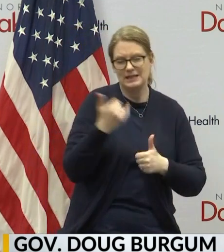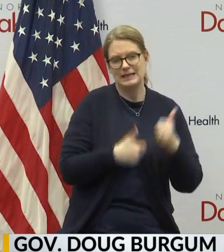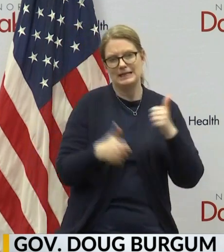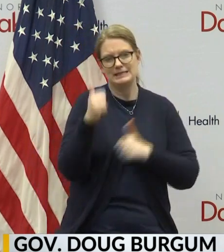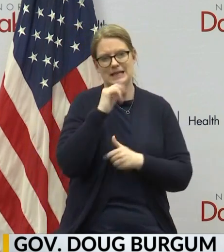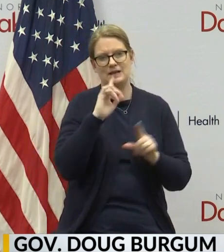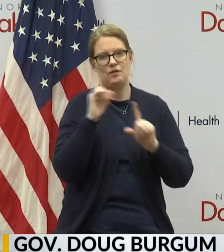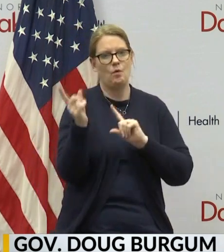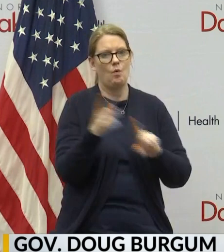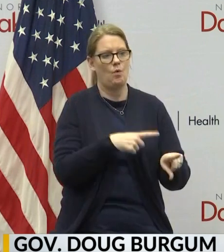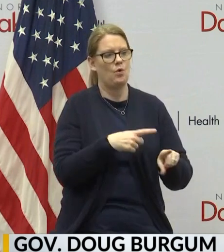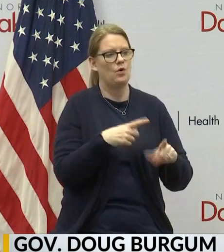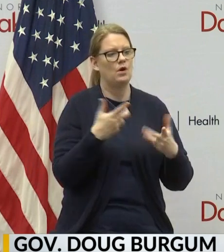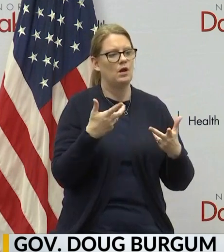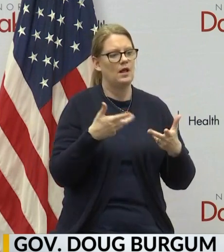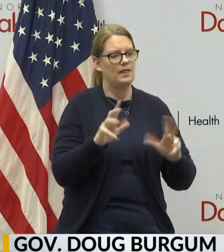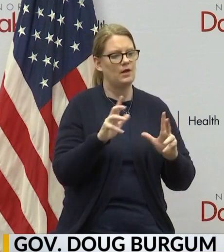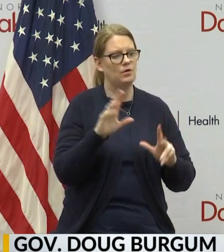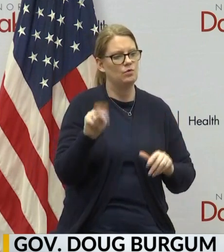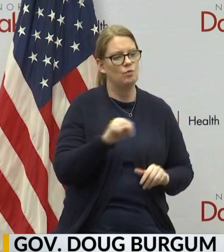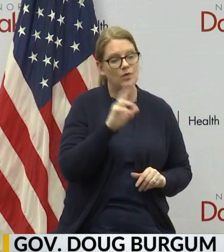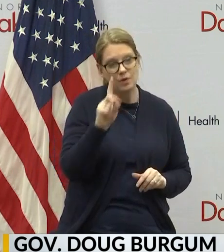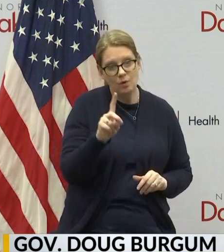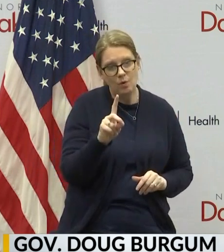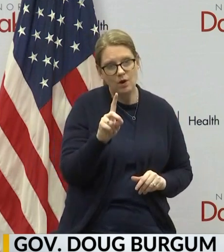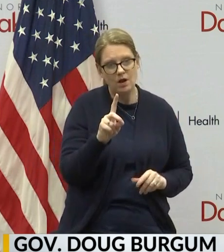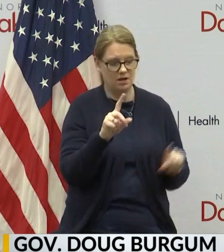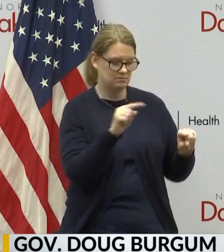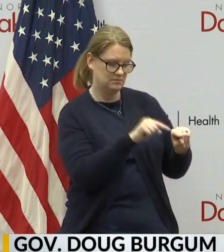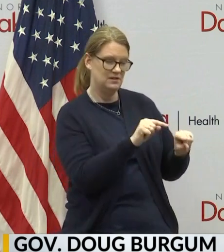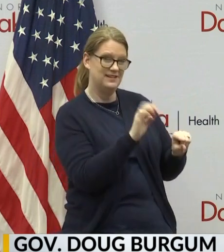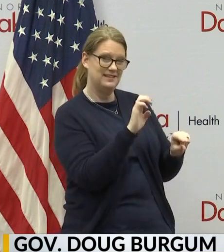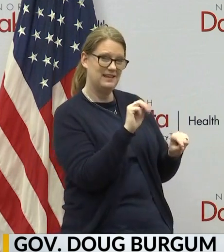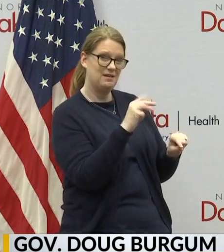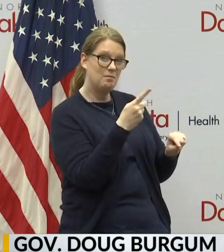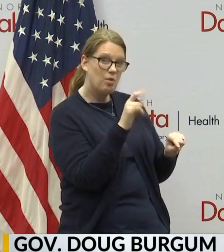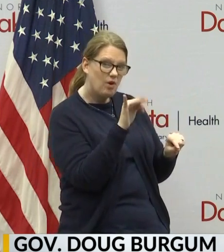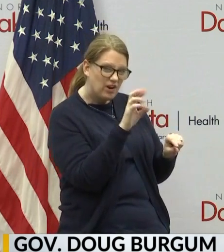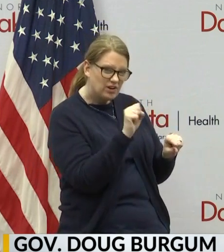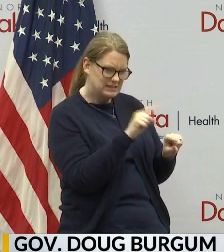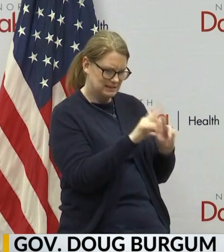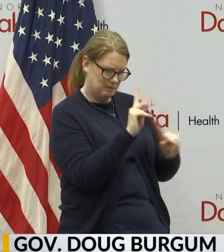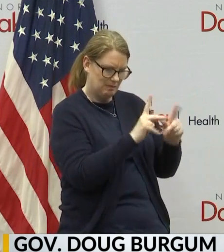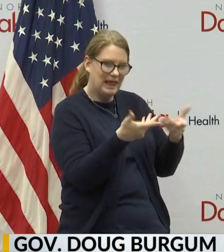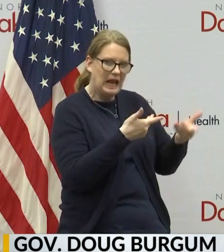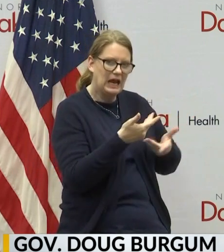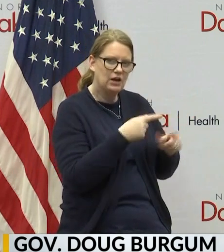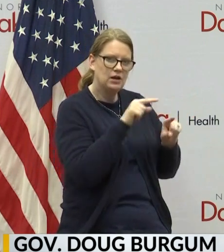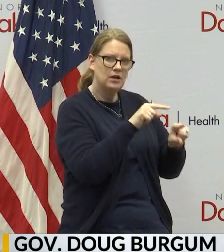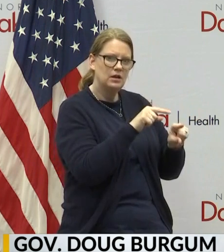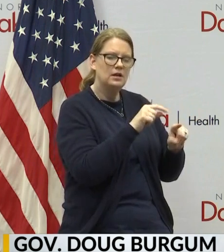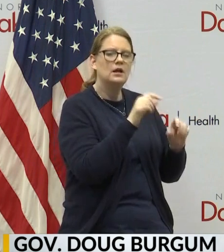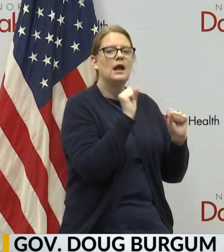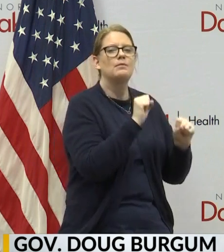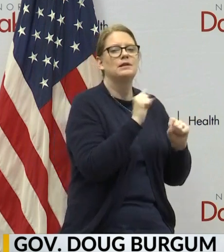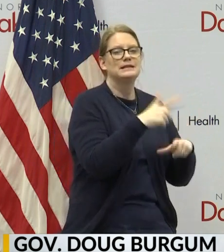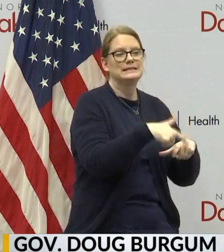INTEREST ON THEM. WITH THE CURRENT ENVIRONMENT AND THROUGH THIS EXECUTIVE ORDER I SIGNED AN EXECUTIVE ORDER TODAY